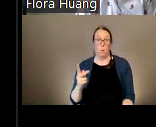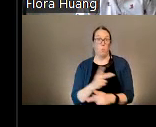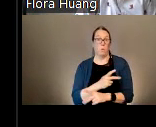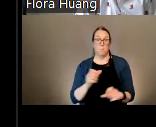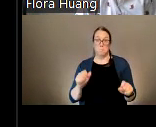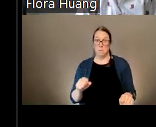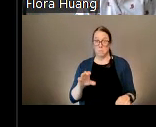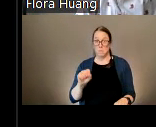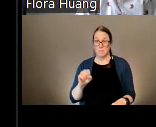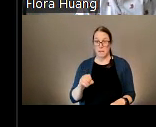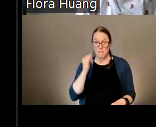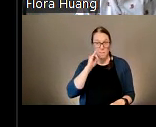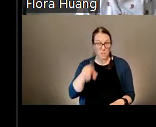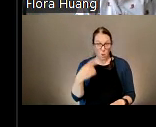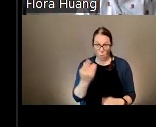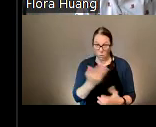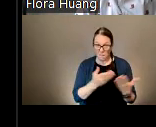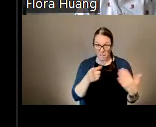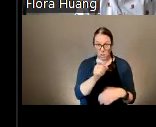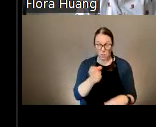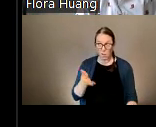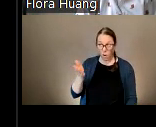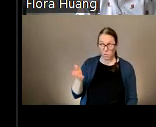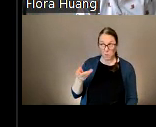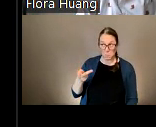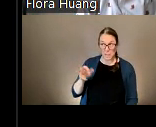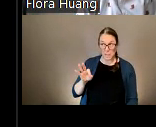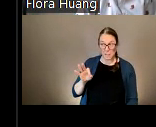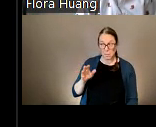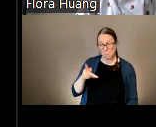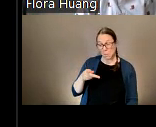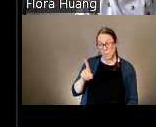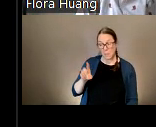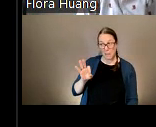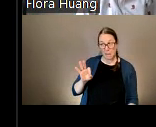if all you can offer is a PDF, which I really don't recommend.